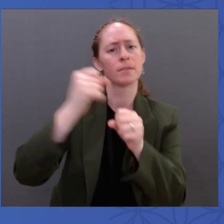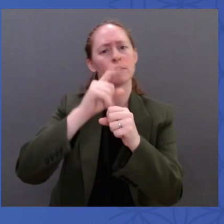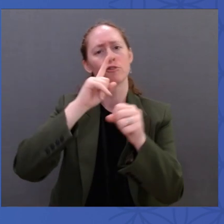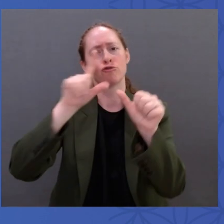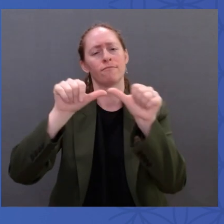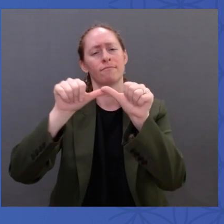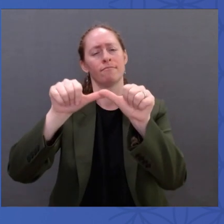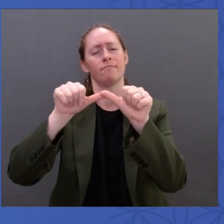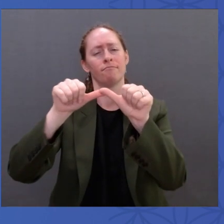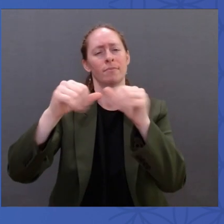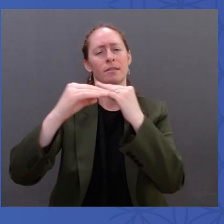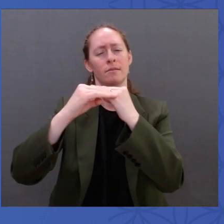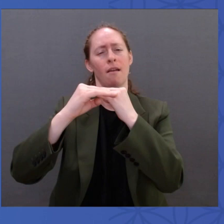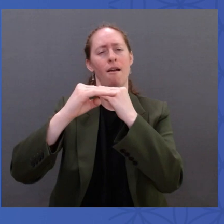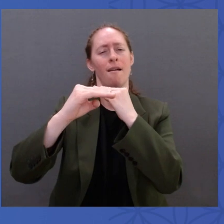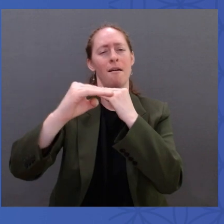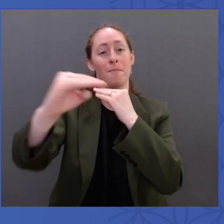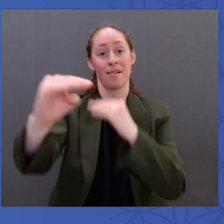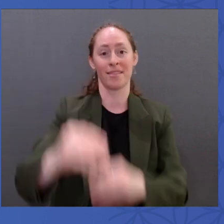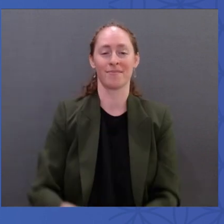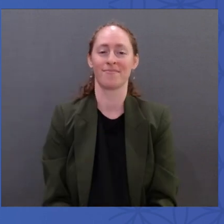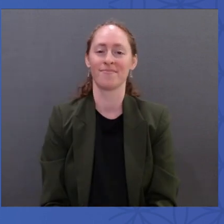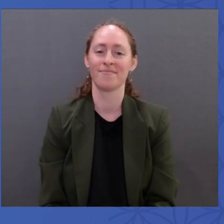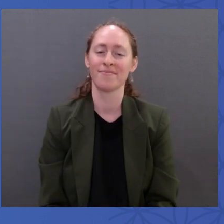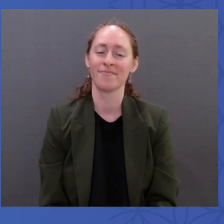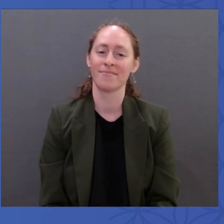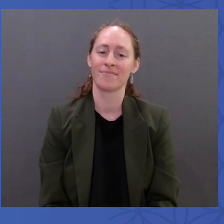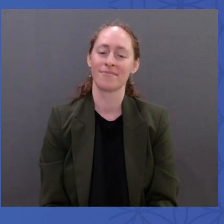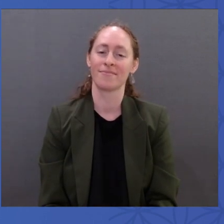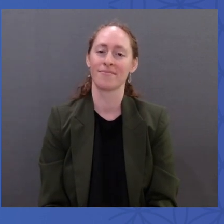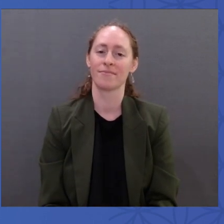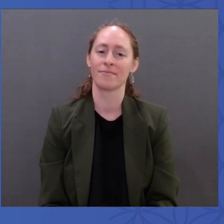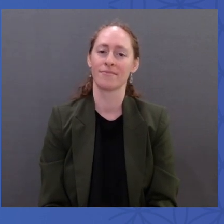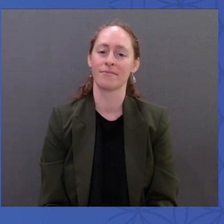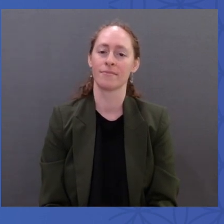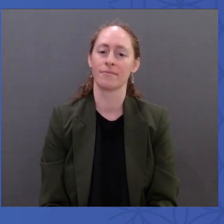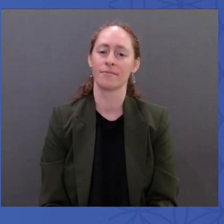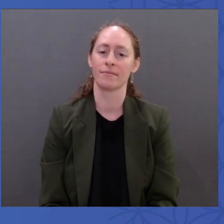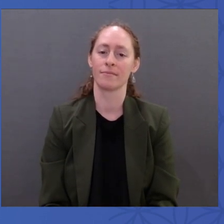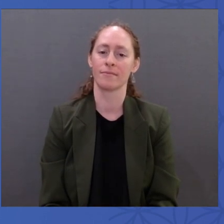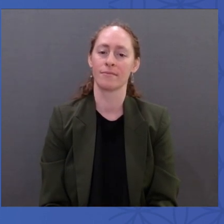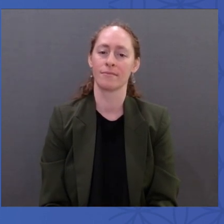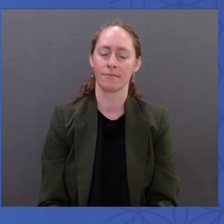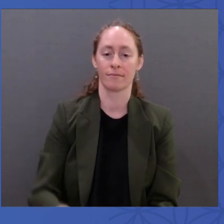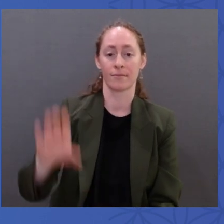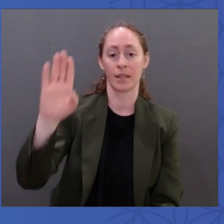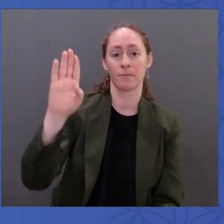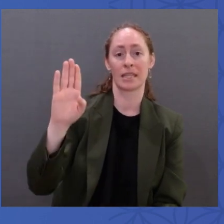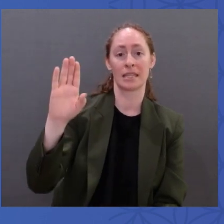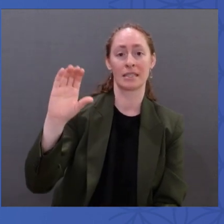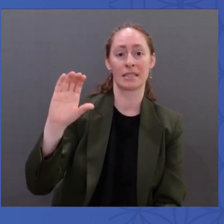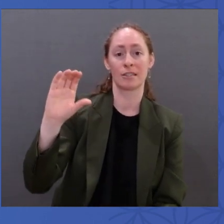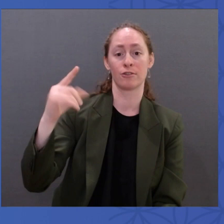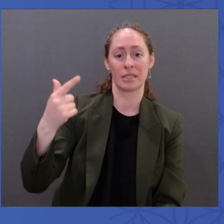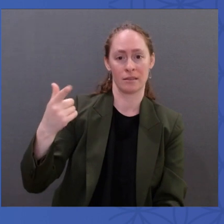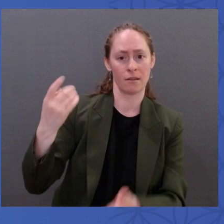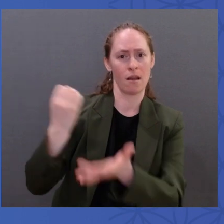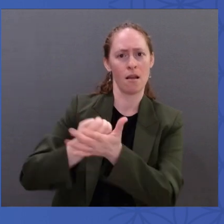through the bio, circular, green or BCG economy model. This encompasses efforts to accelerate our energy, transition towards clean energy,